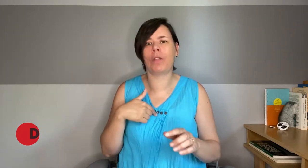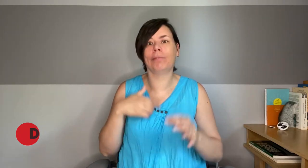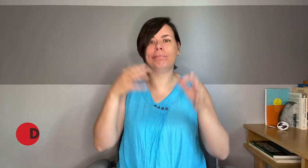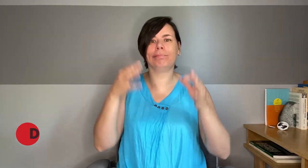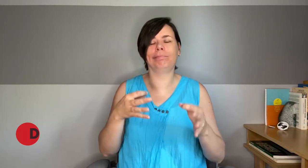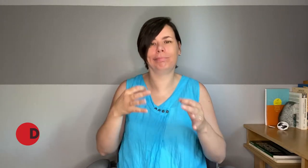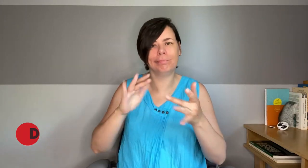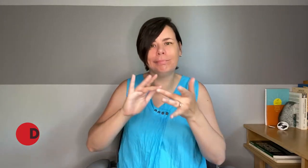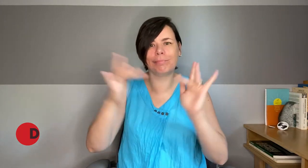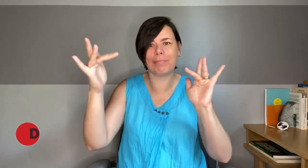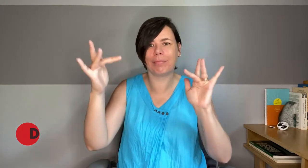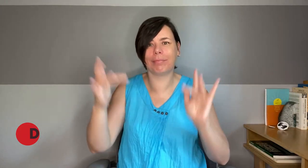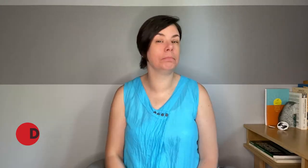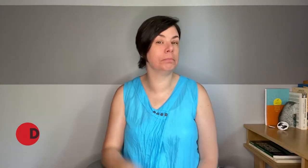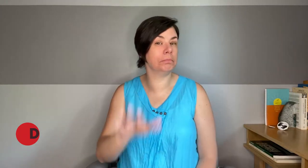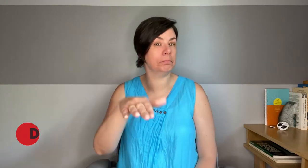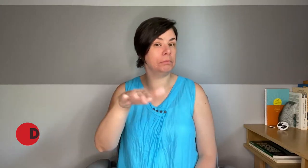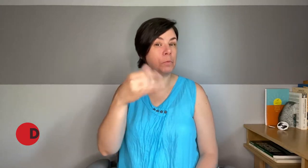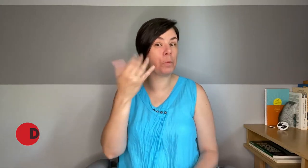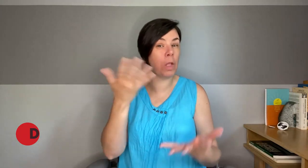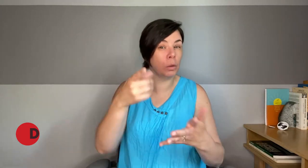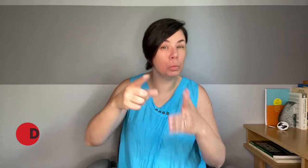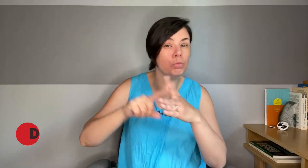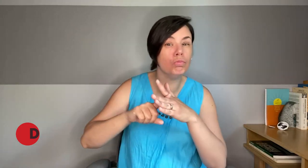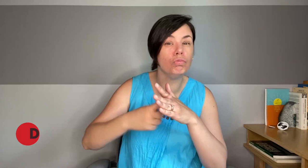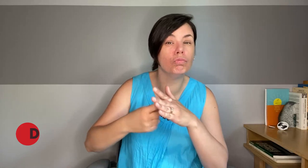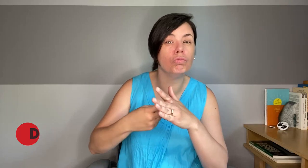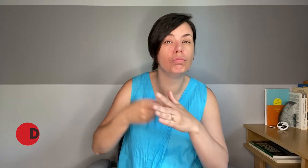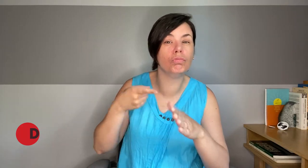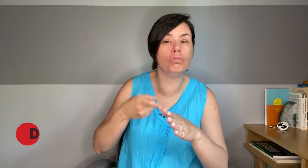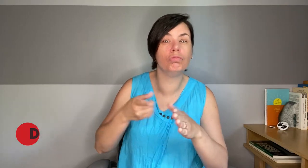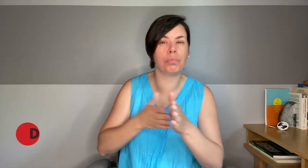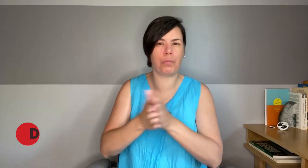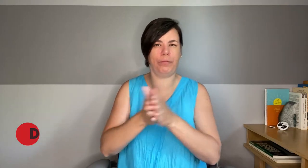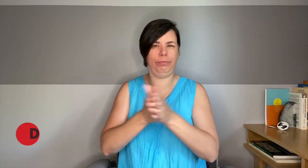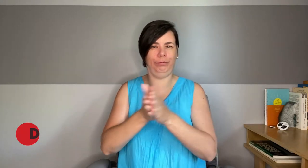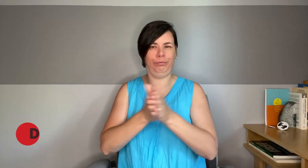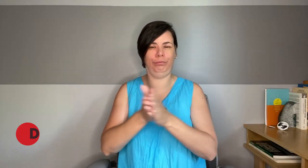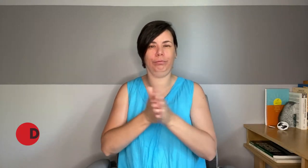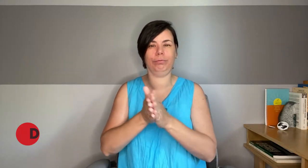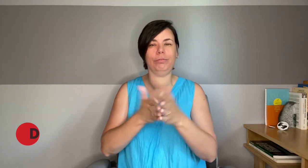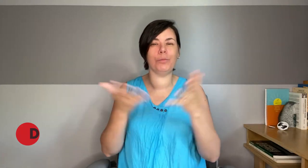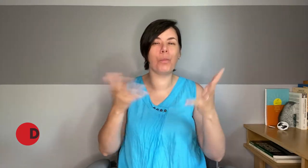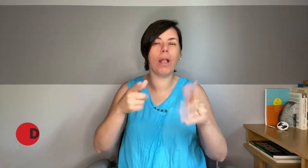I decided to go online! What do you need to start? Motivation...